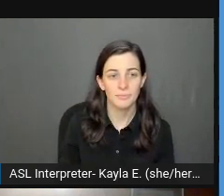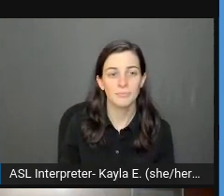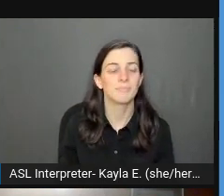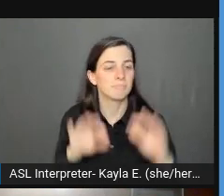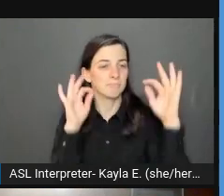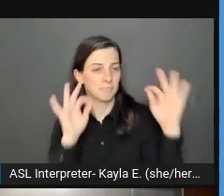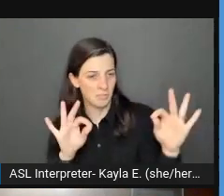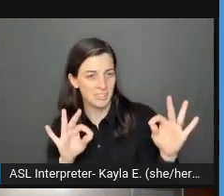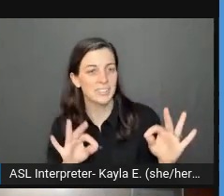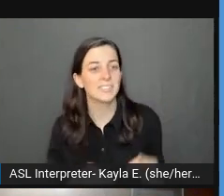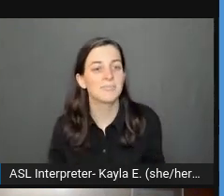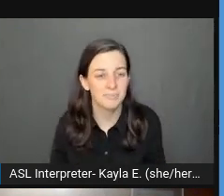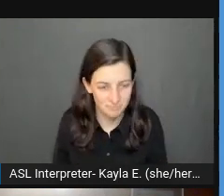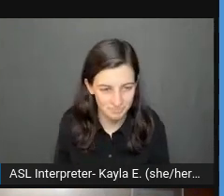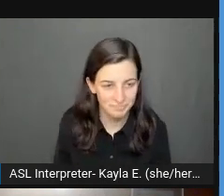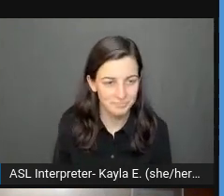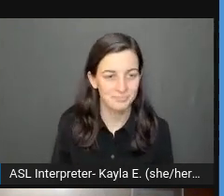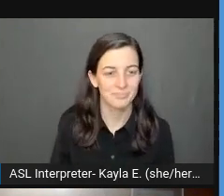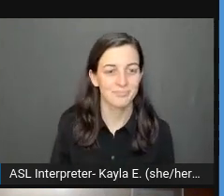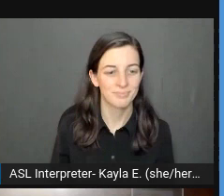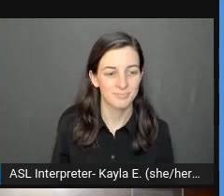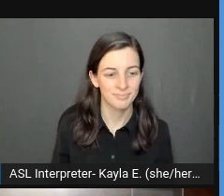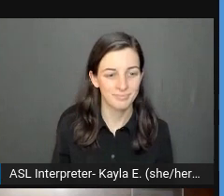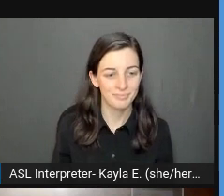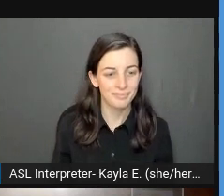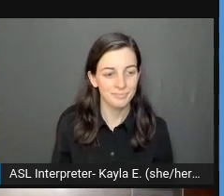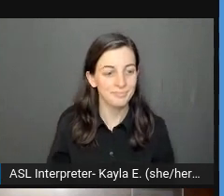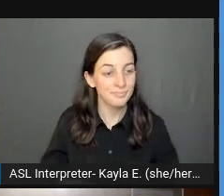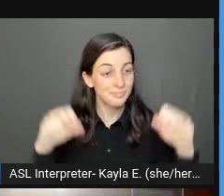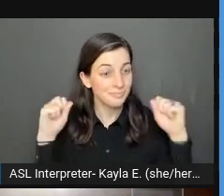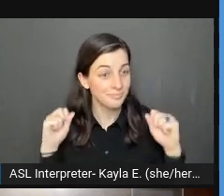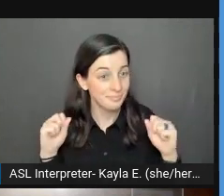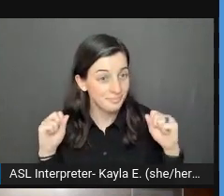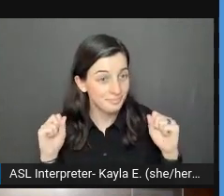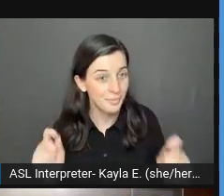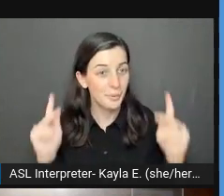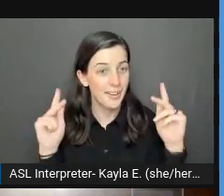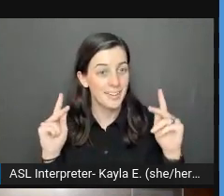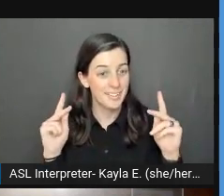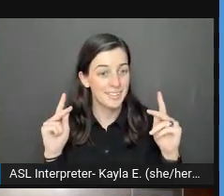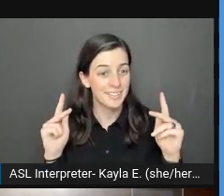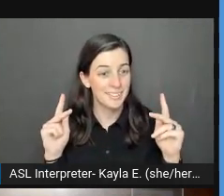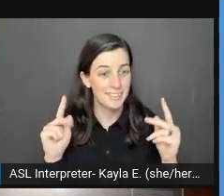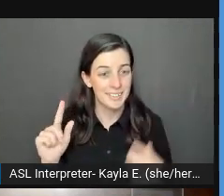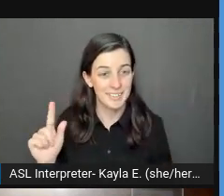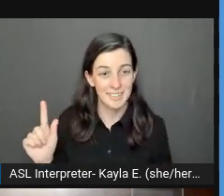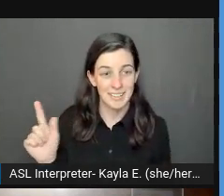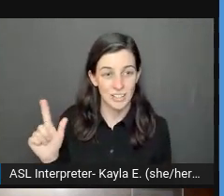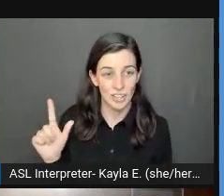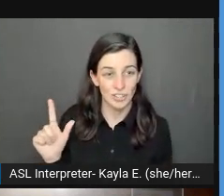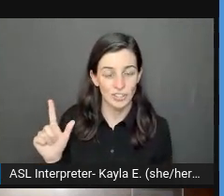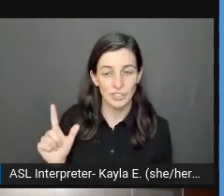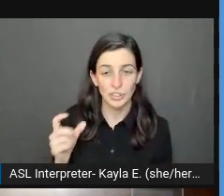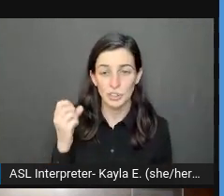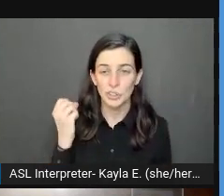Okay, so what is your favorite food?